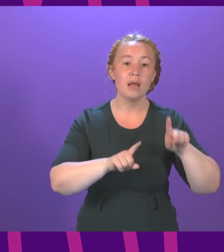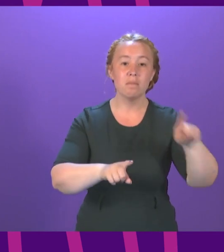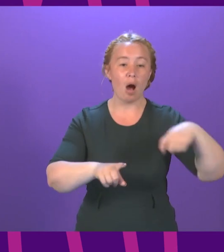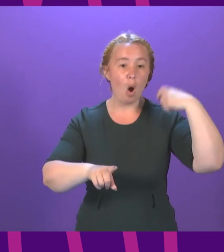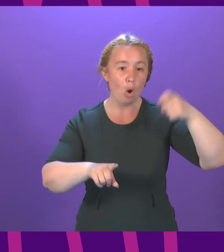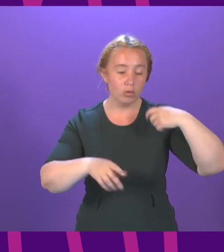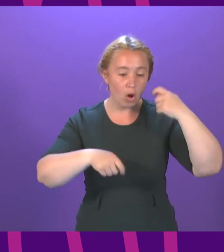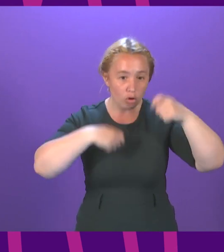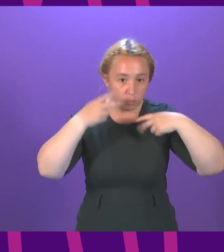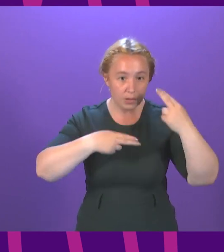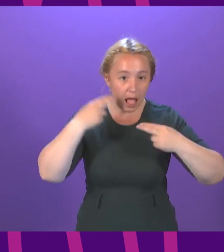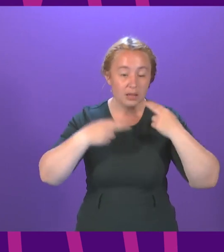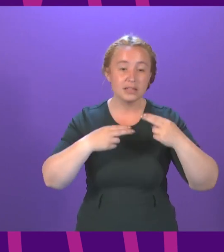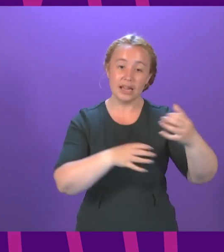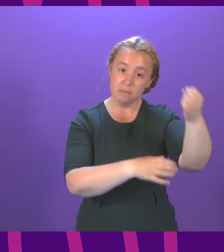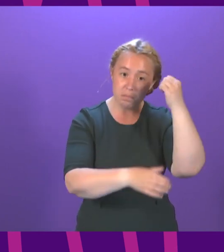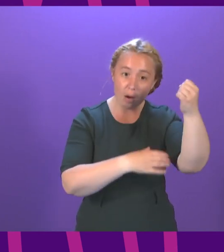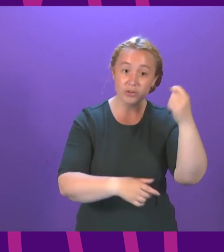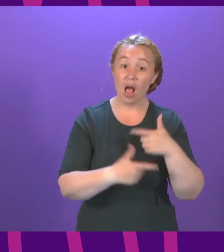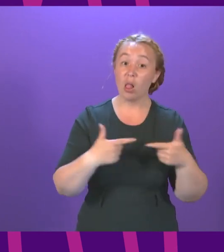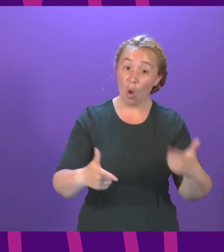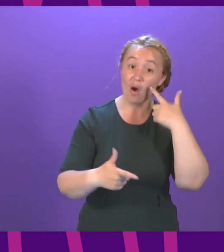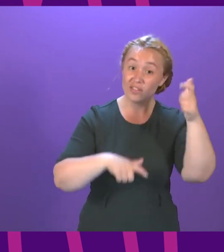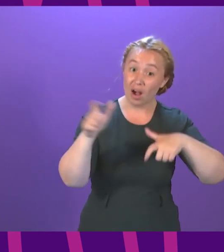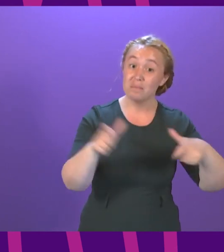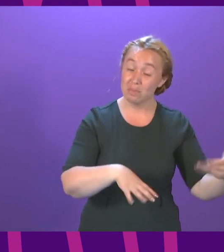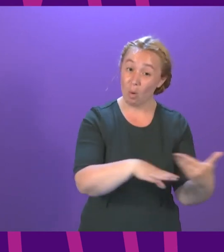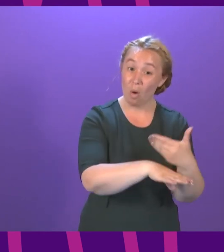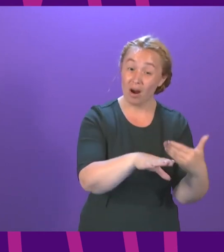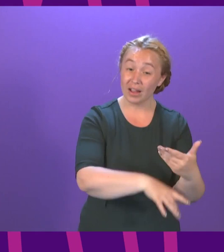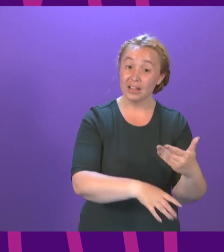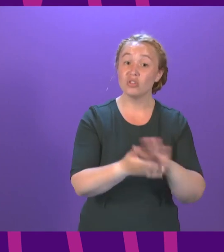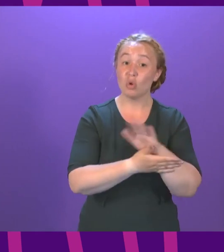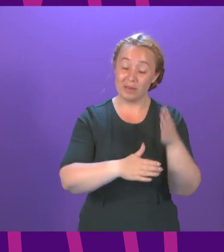fully vaccinated. Does she not think that it is too early to restart large indoor events, which